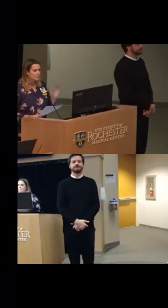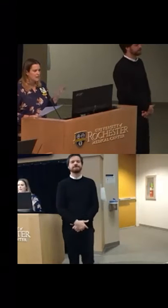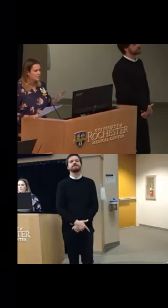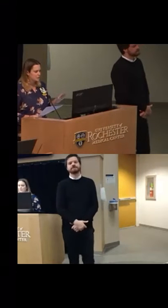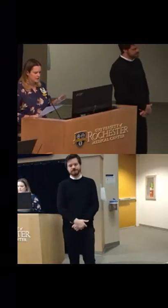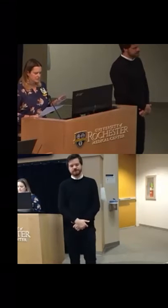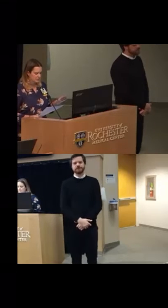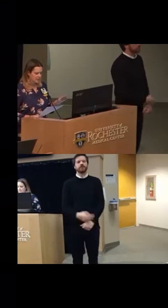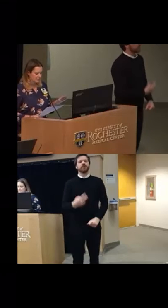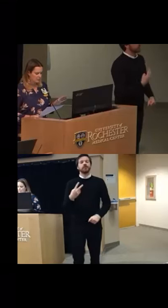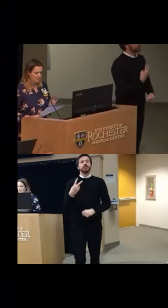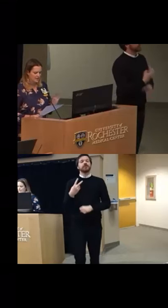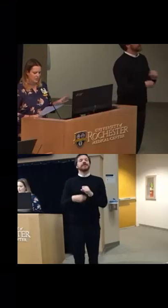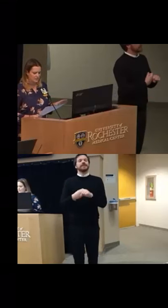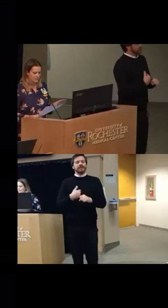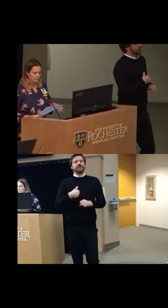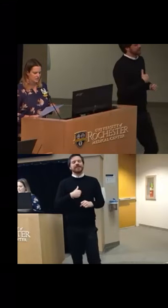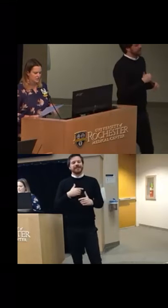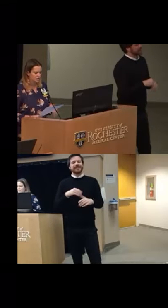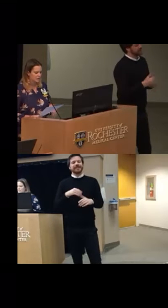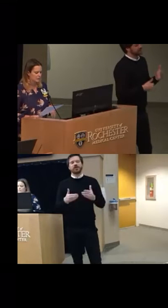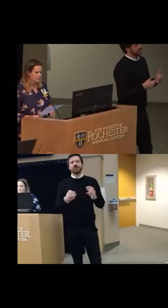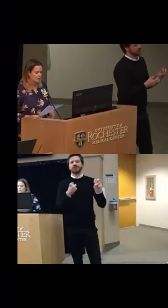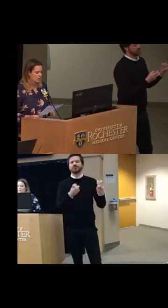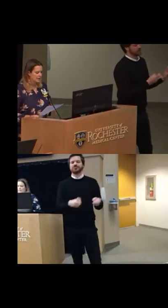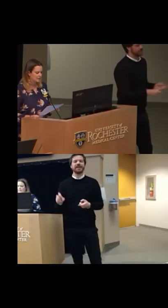the past two years um we've been in the process of transitioning to and really working out the